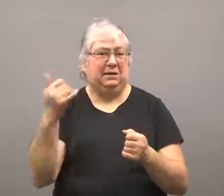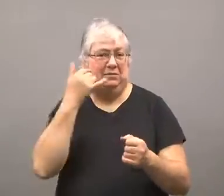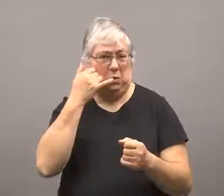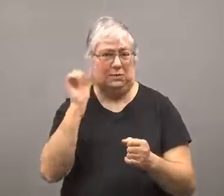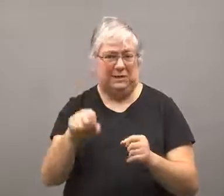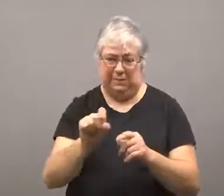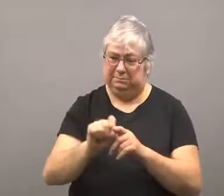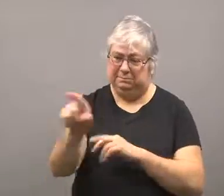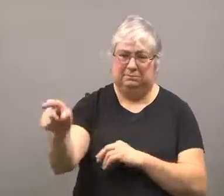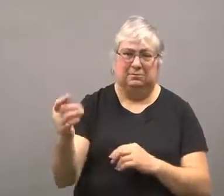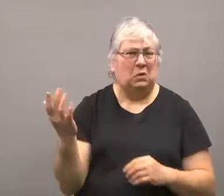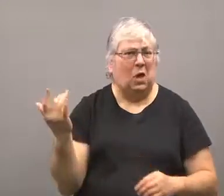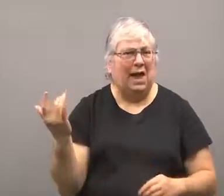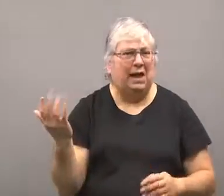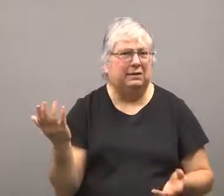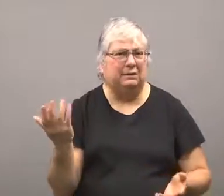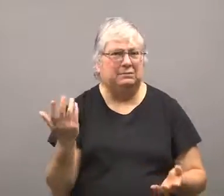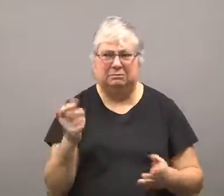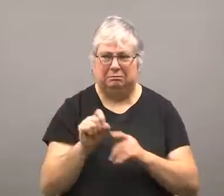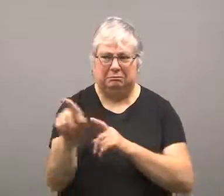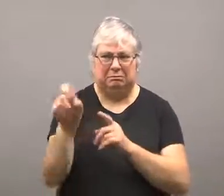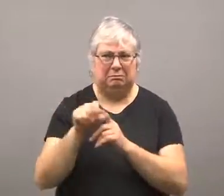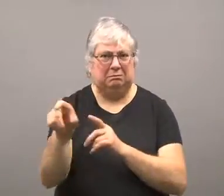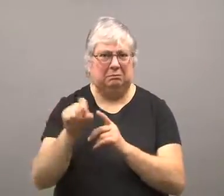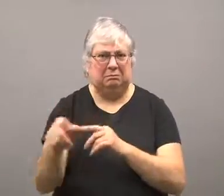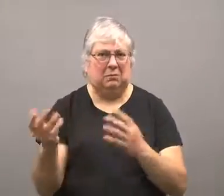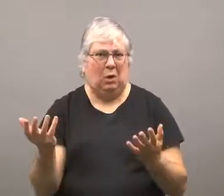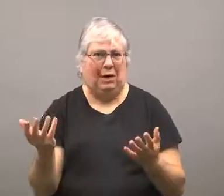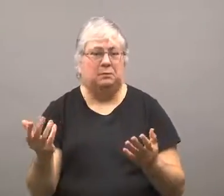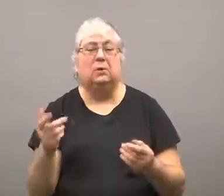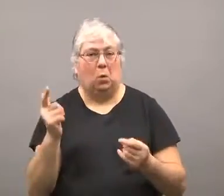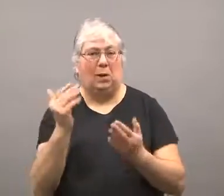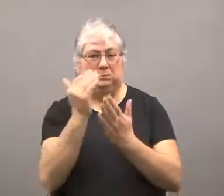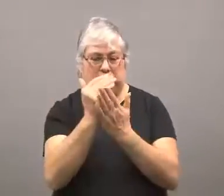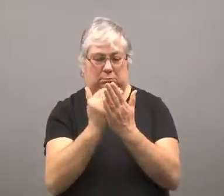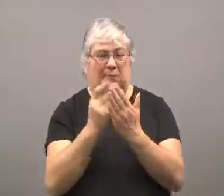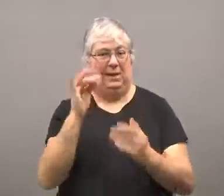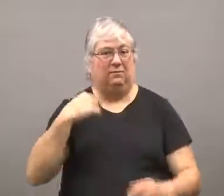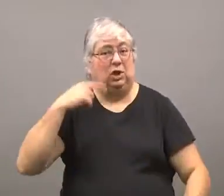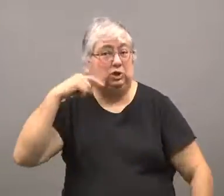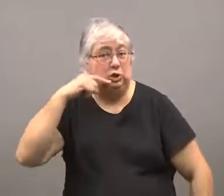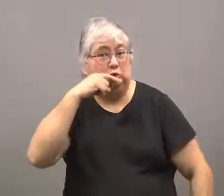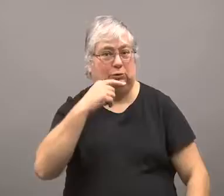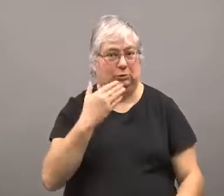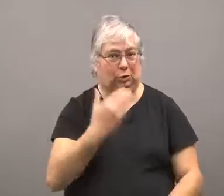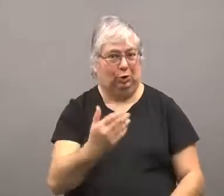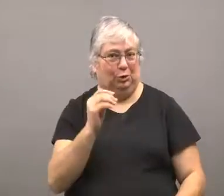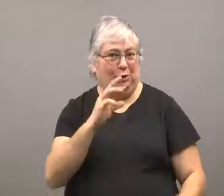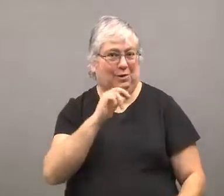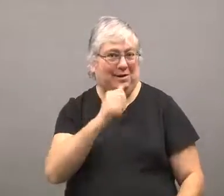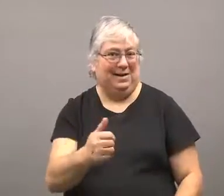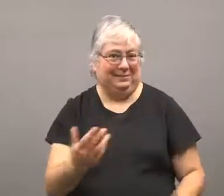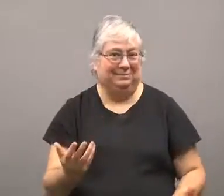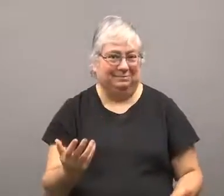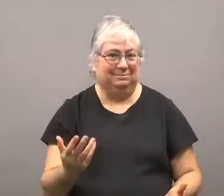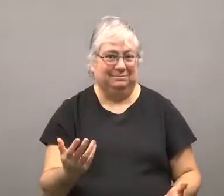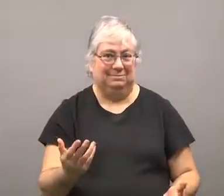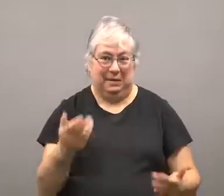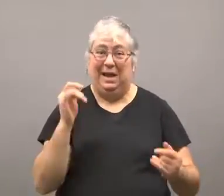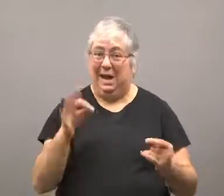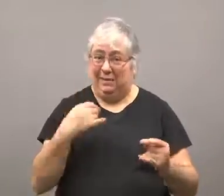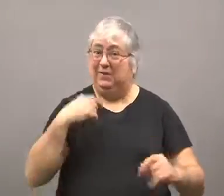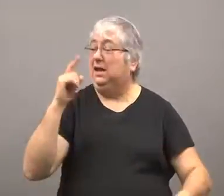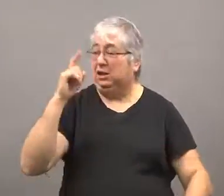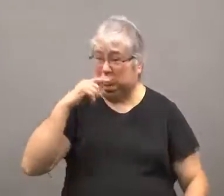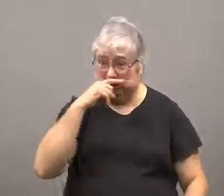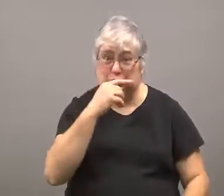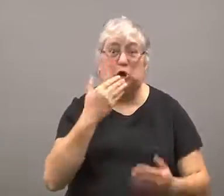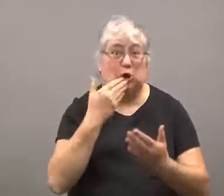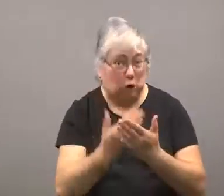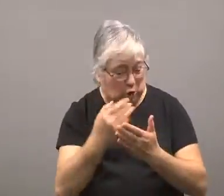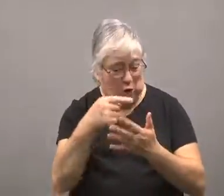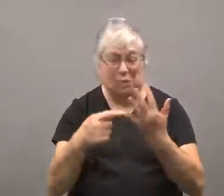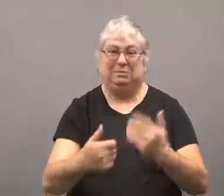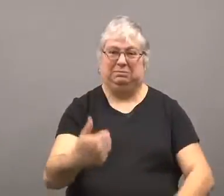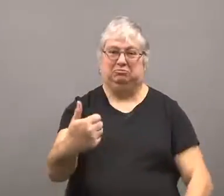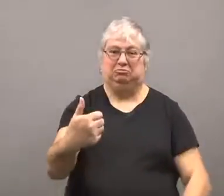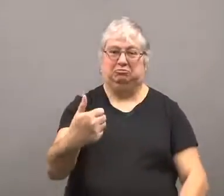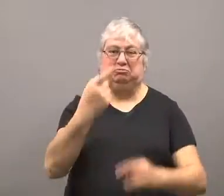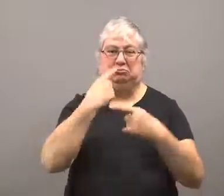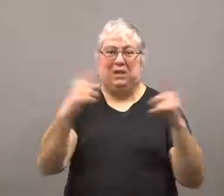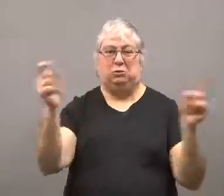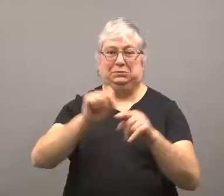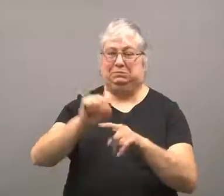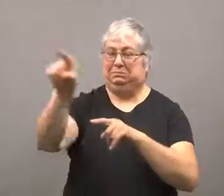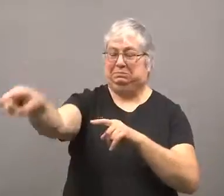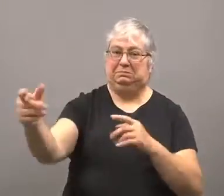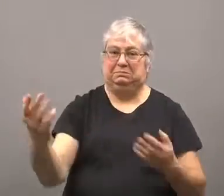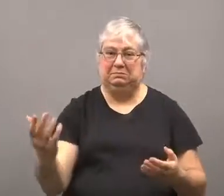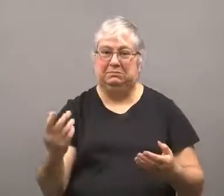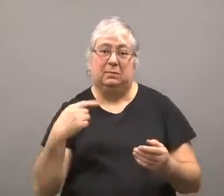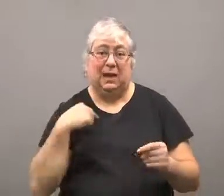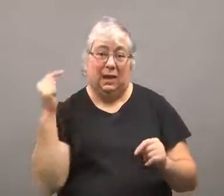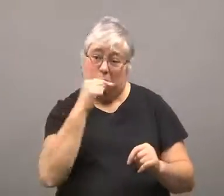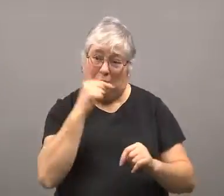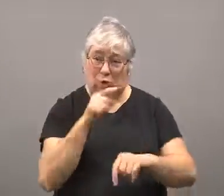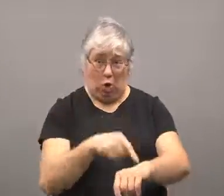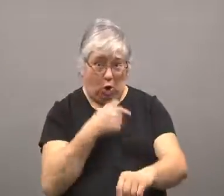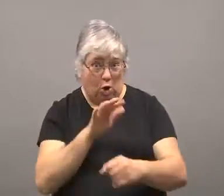It sends rating on how well a person brushes his or her teeth.